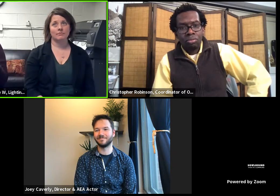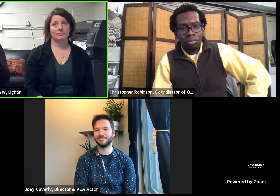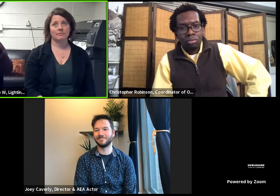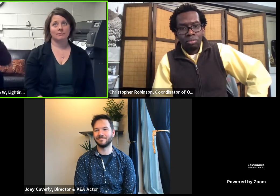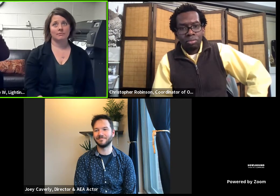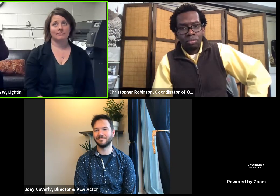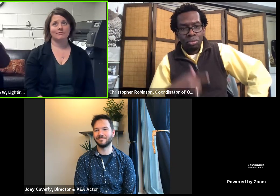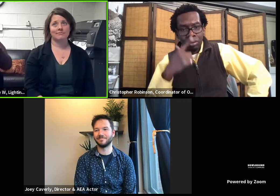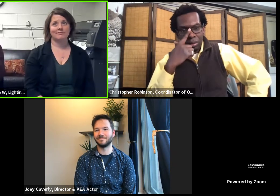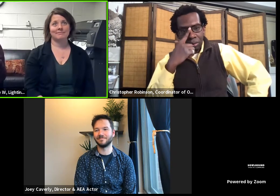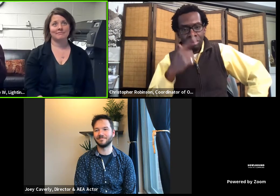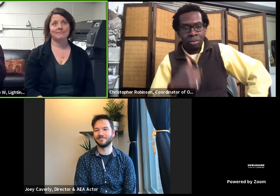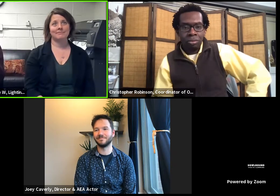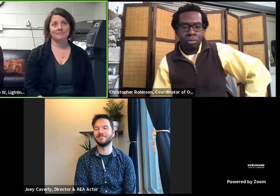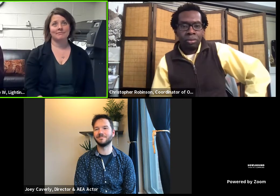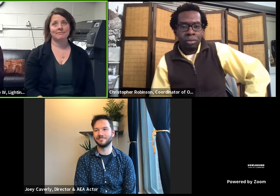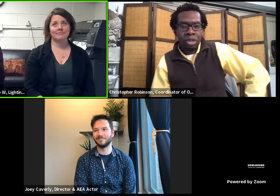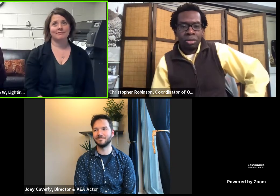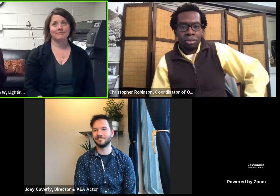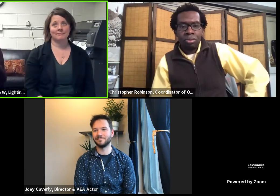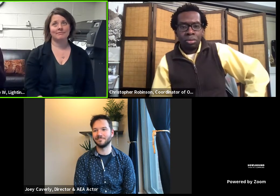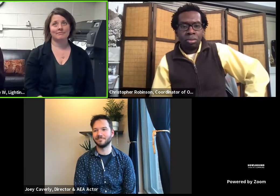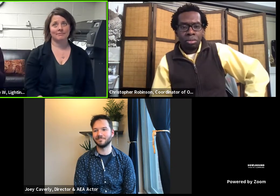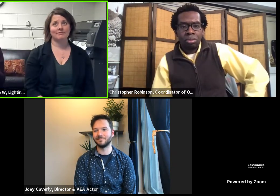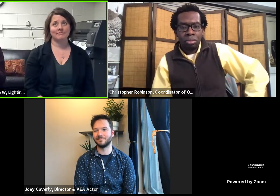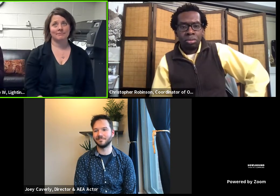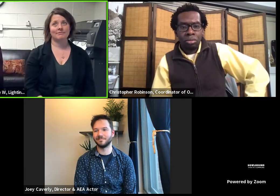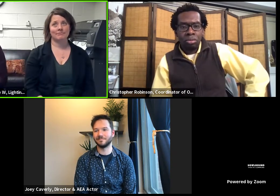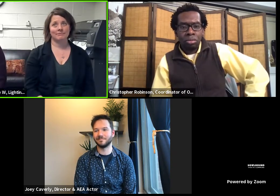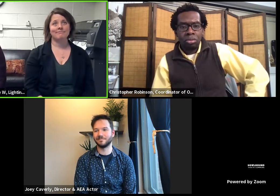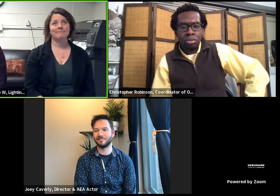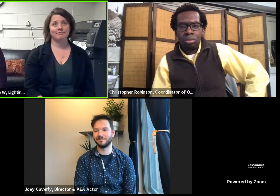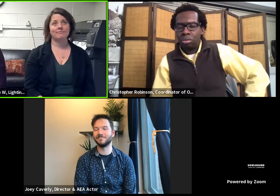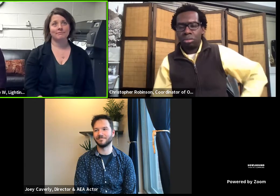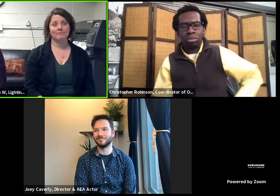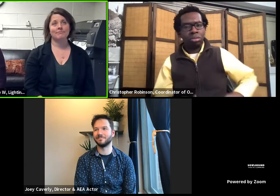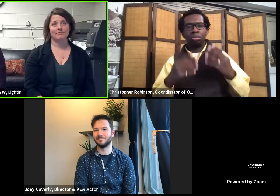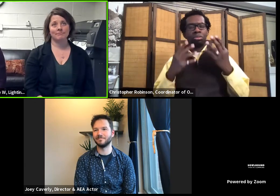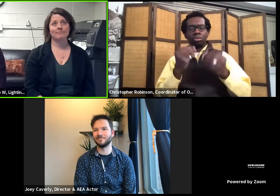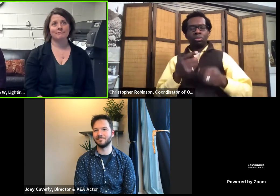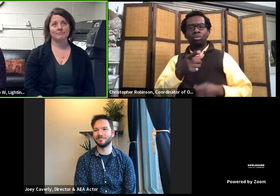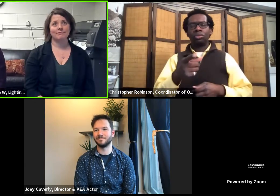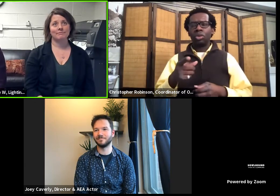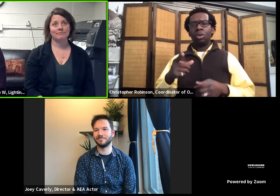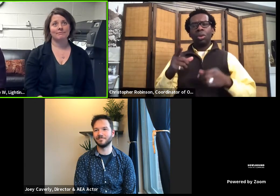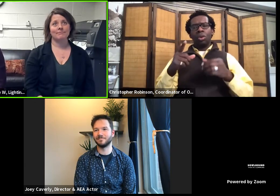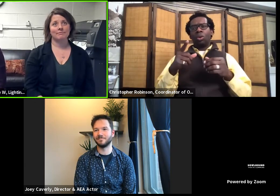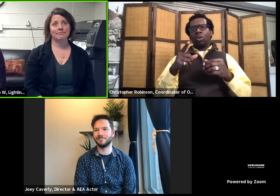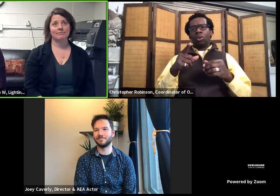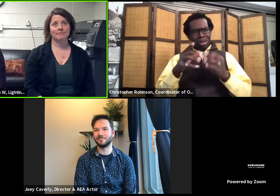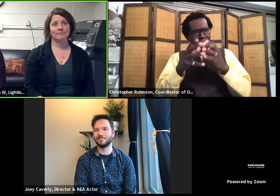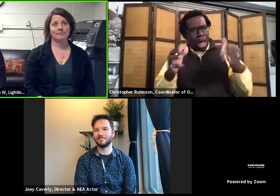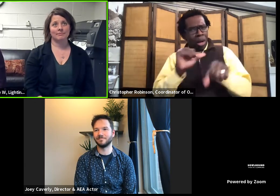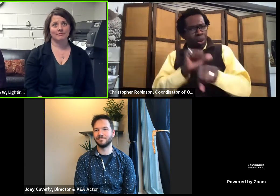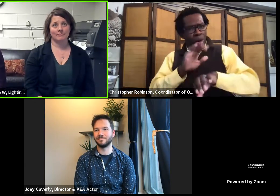You start with the first area, basic theater terminology, and then specialized to each department.